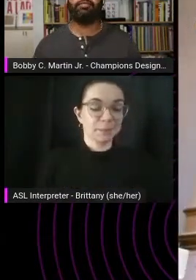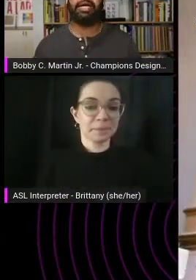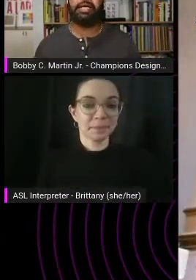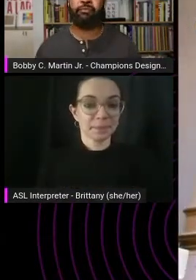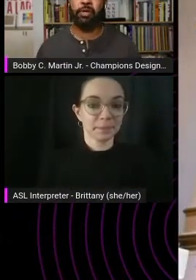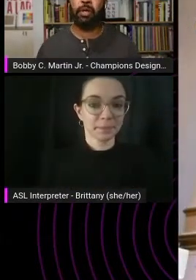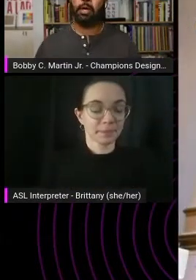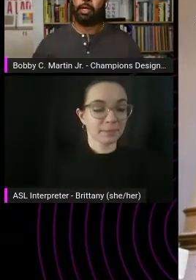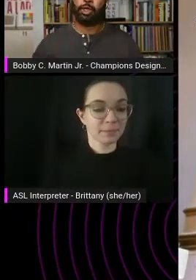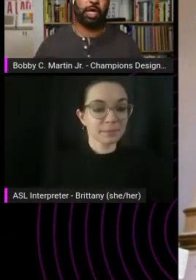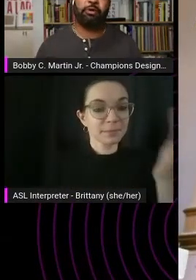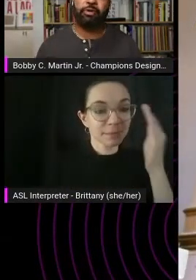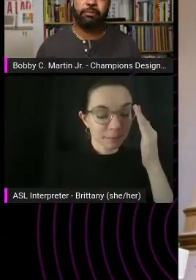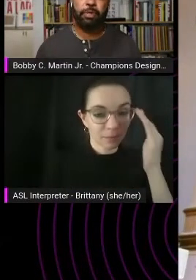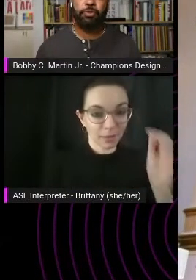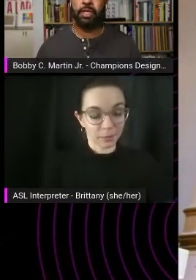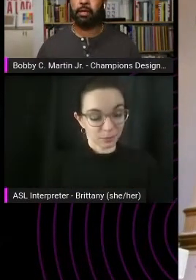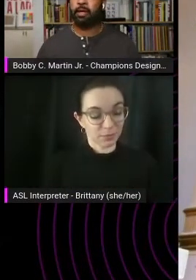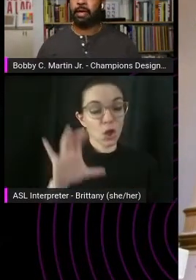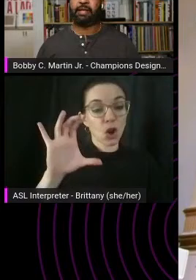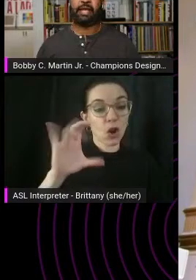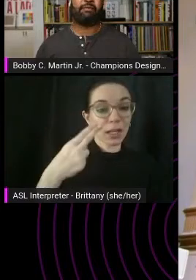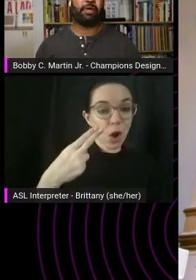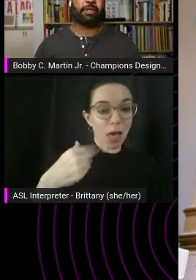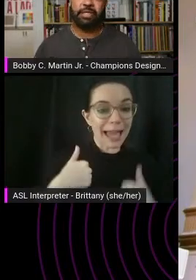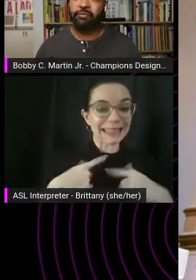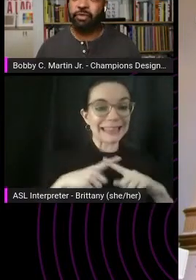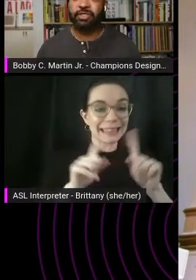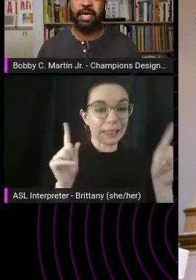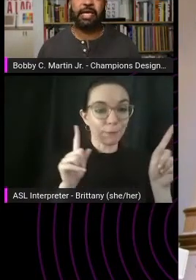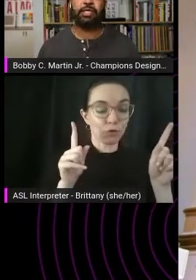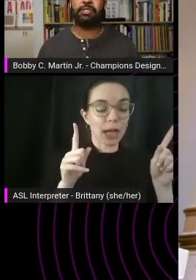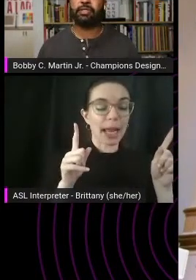so many different genres of music and they have their different stages